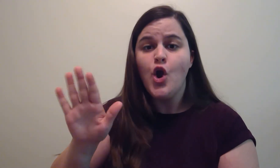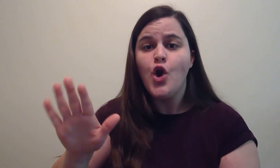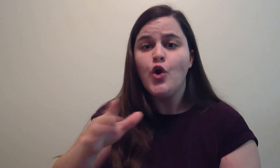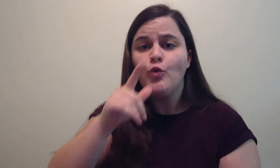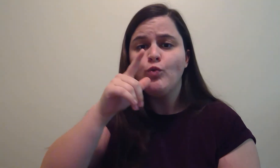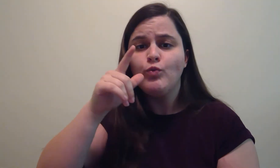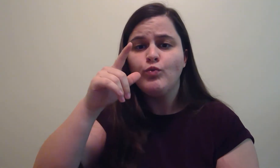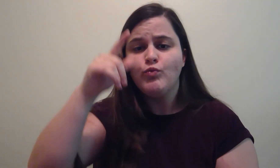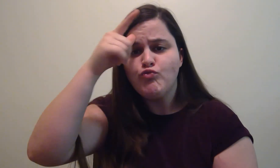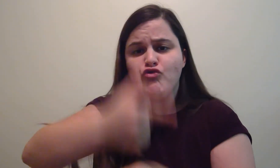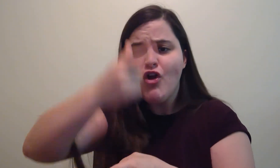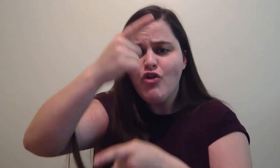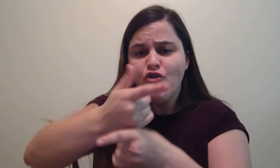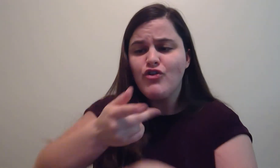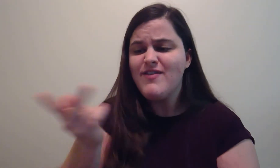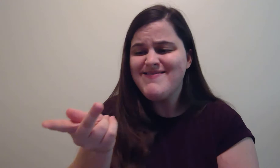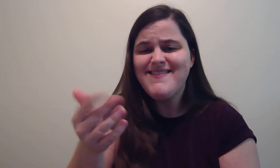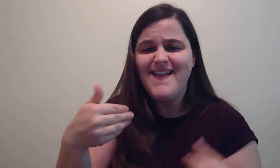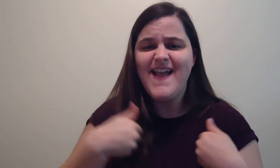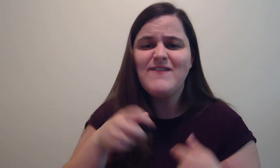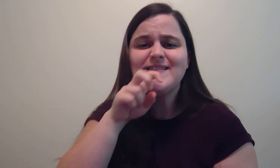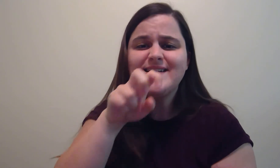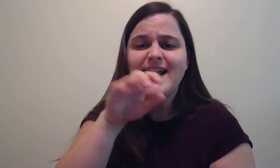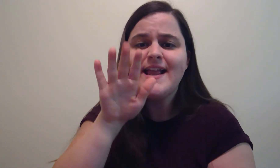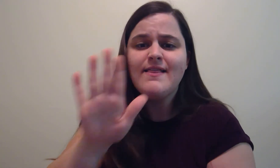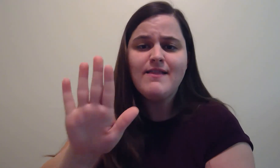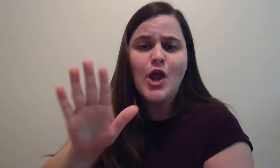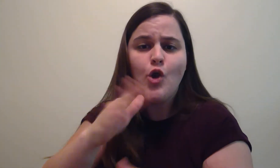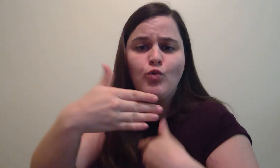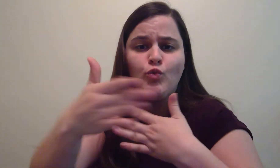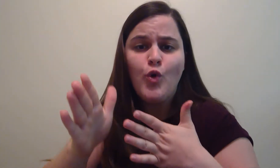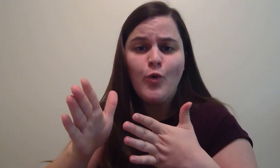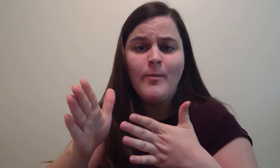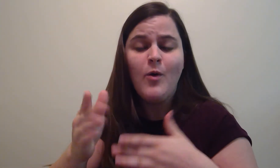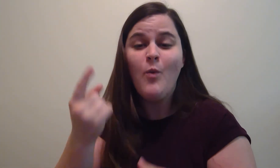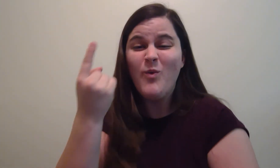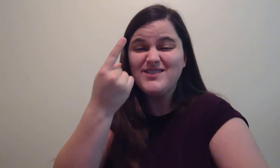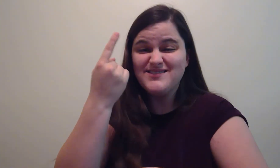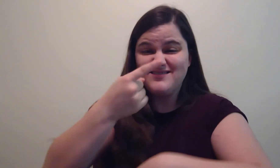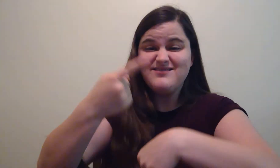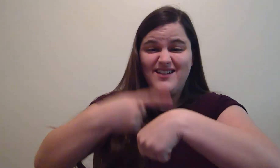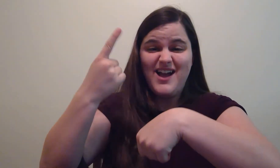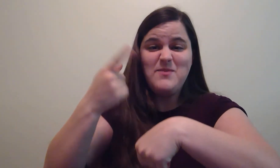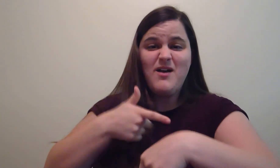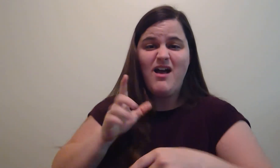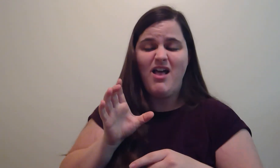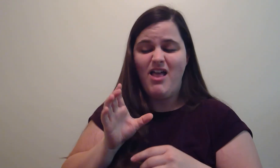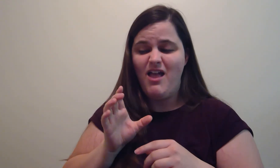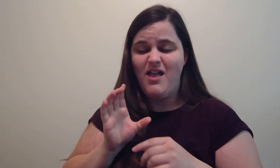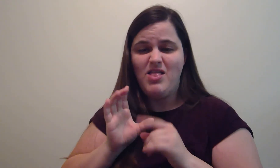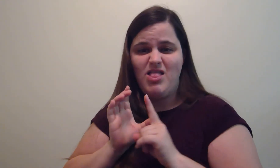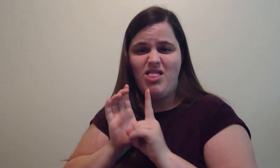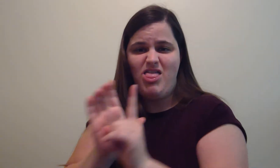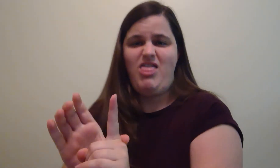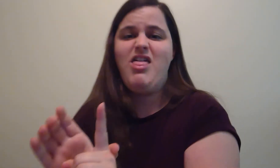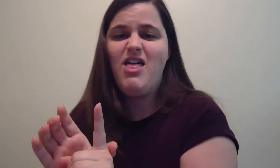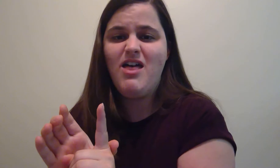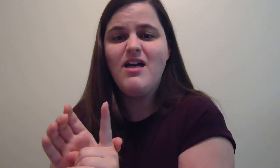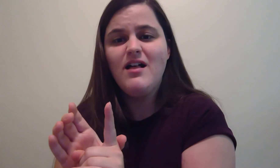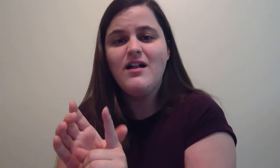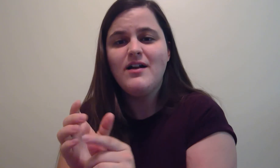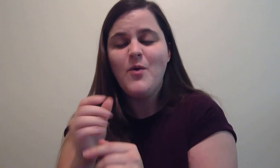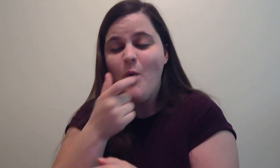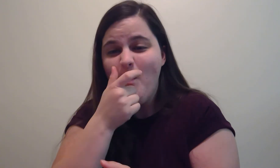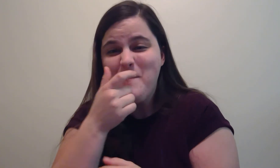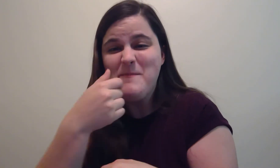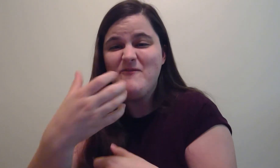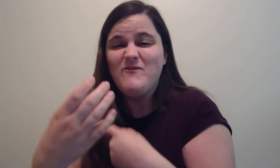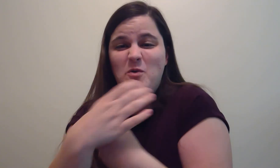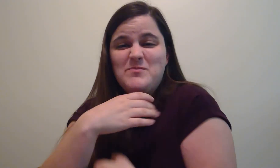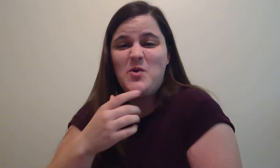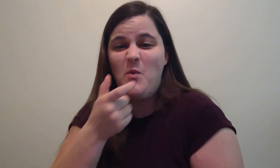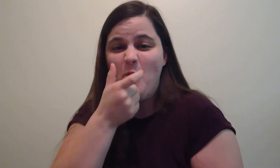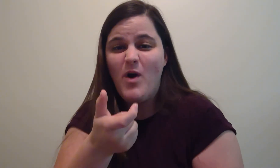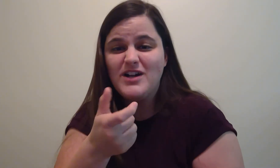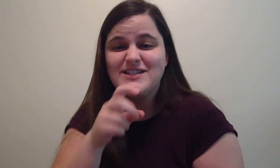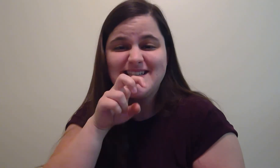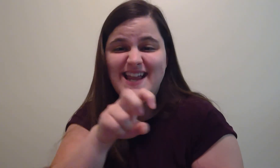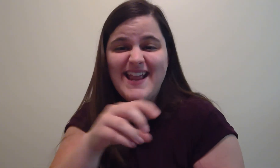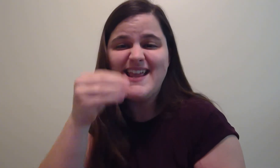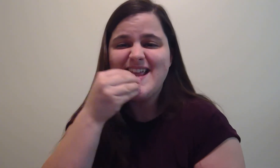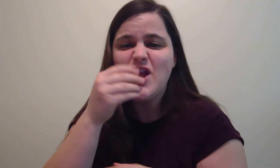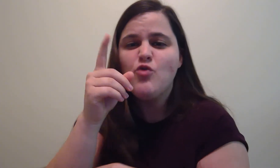her brothers have a boa constrictor in their room. They dragged me in there when I was about 10 and made me watch it eat a rat.